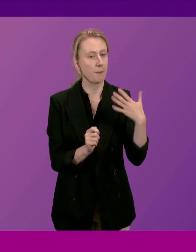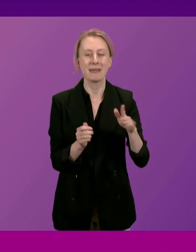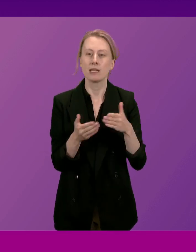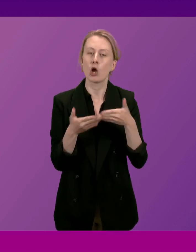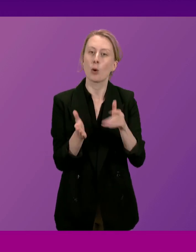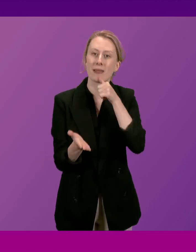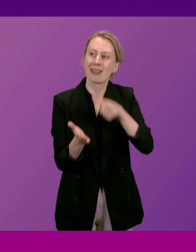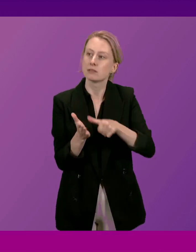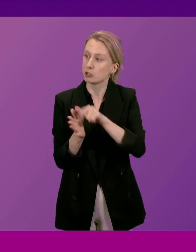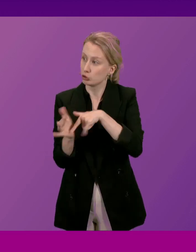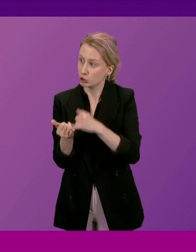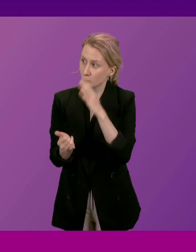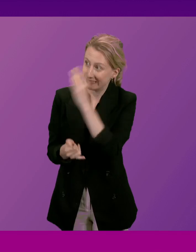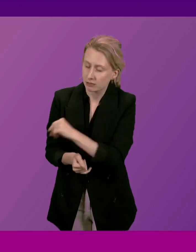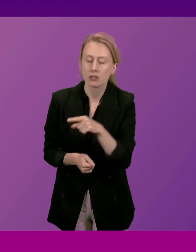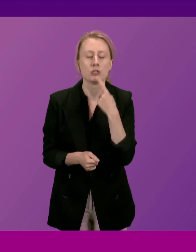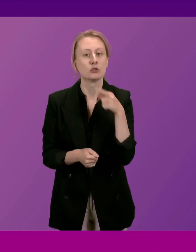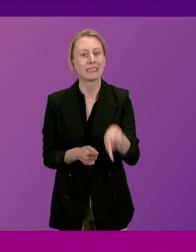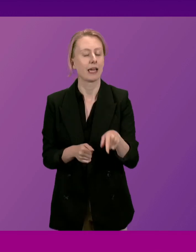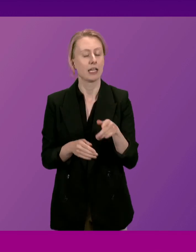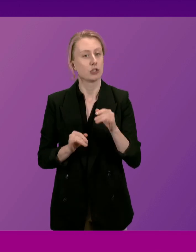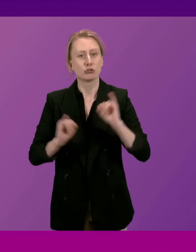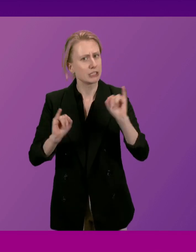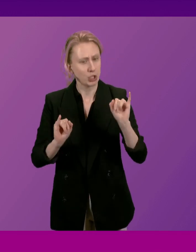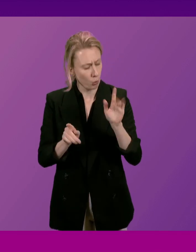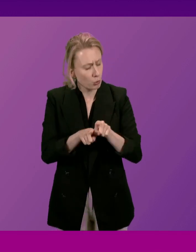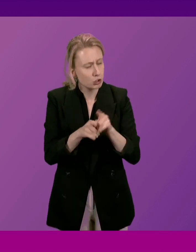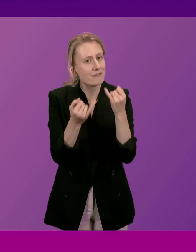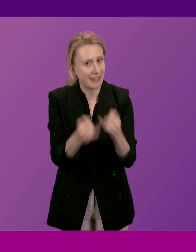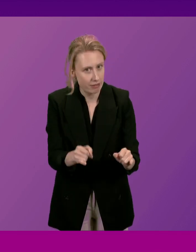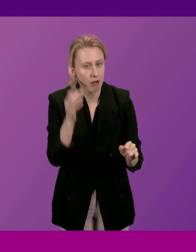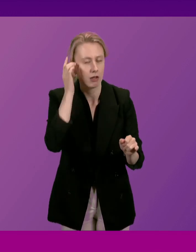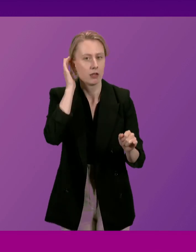“this is not just a tragedy. It is a failure. A failure of the systems,